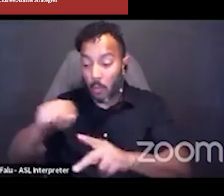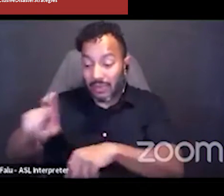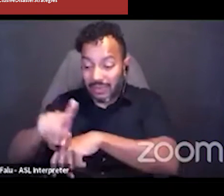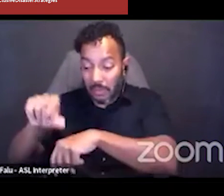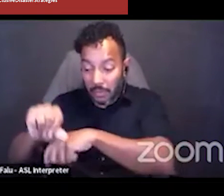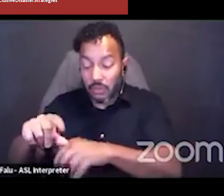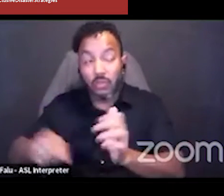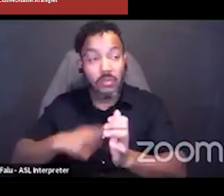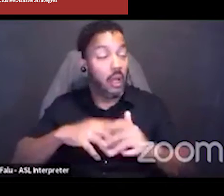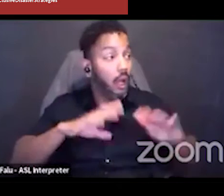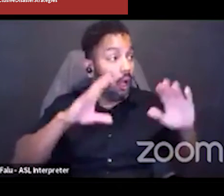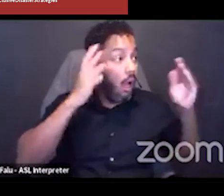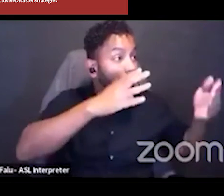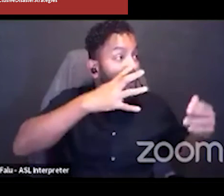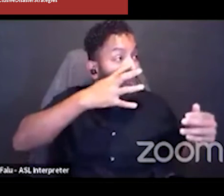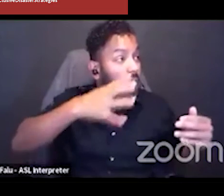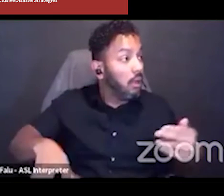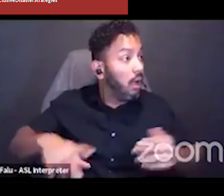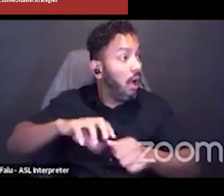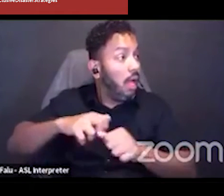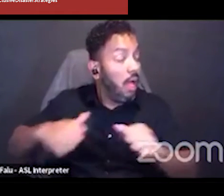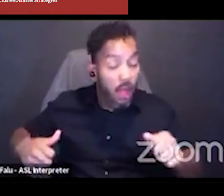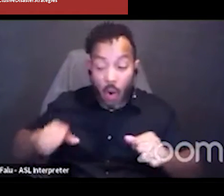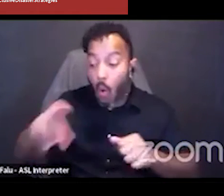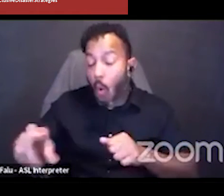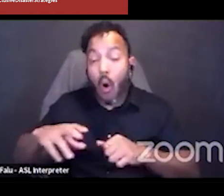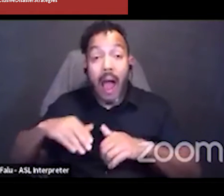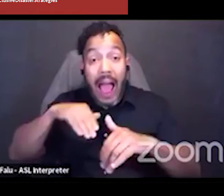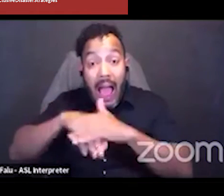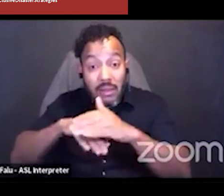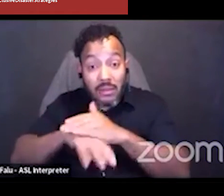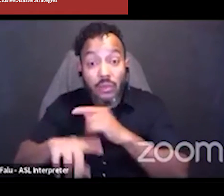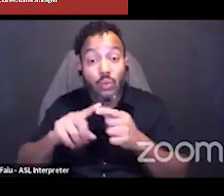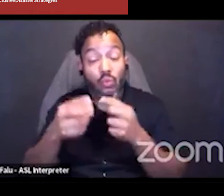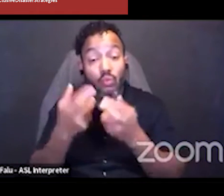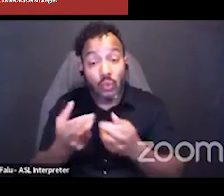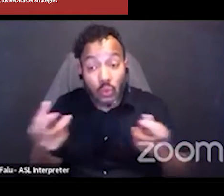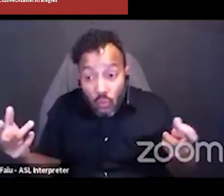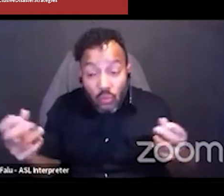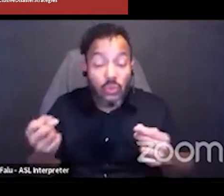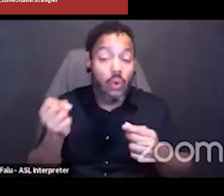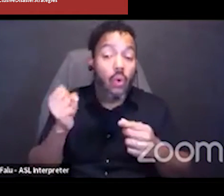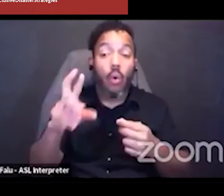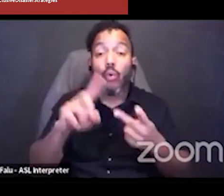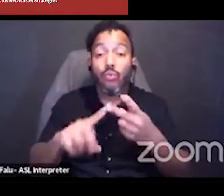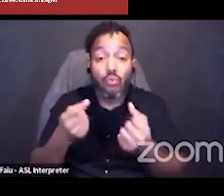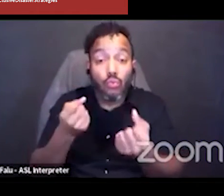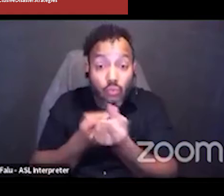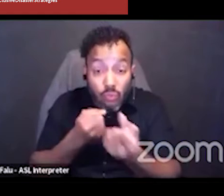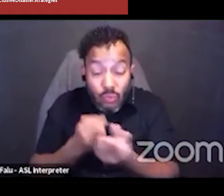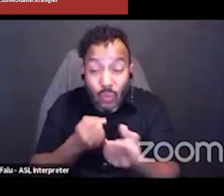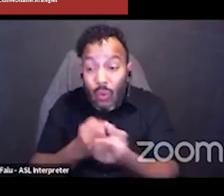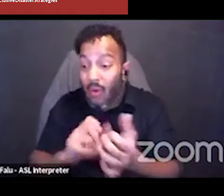have least access to resources and the supports that they need to make it through to the next